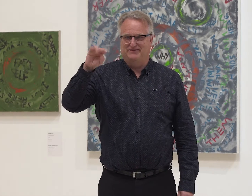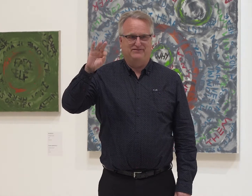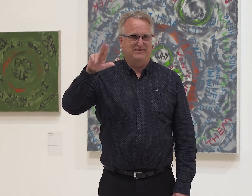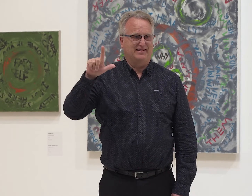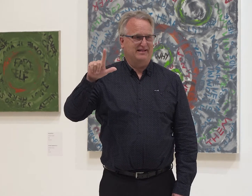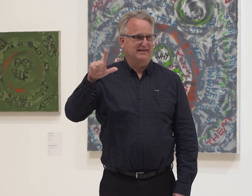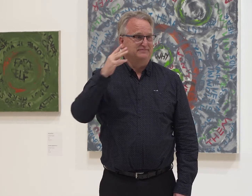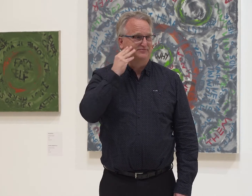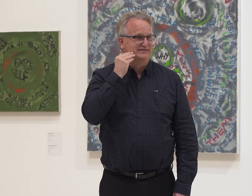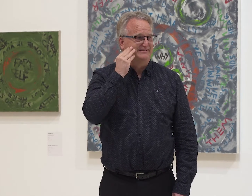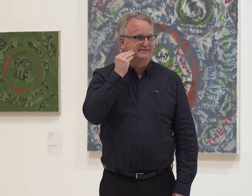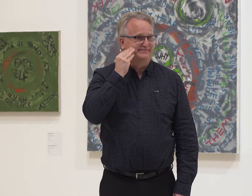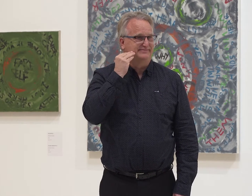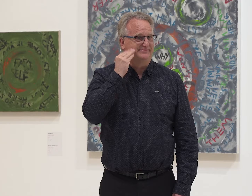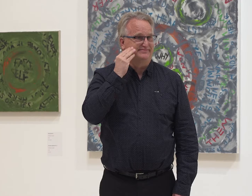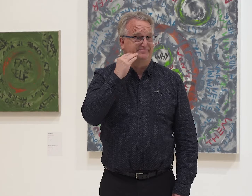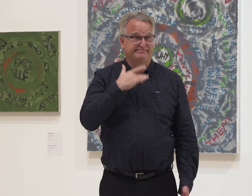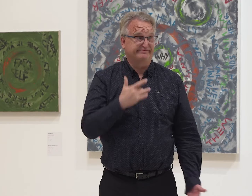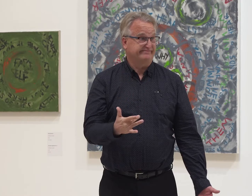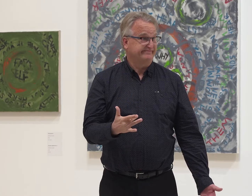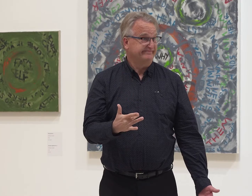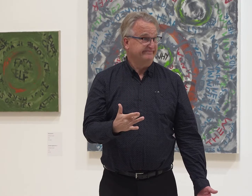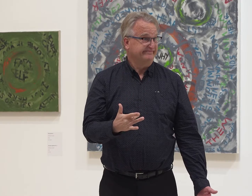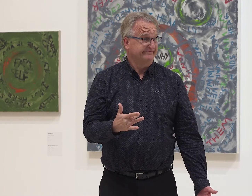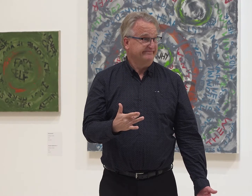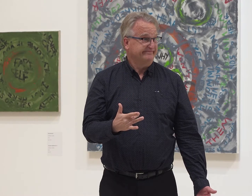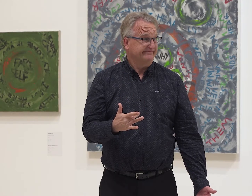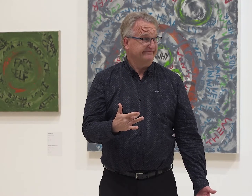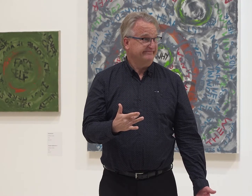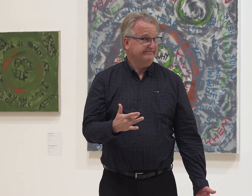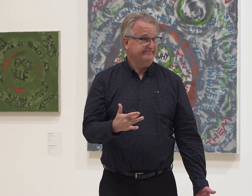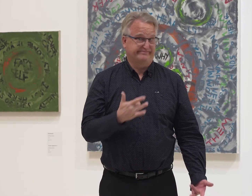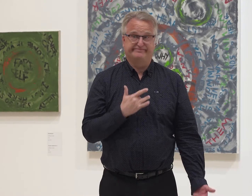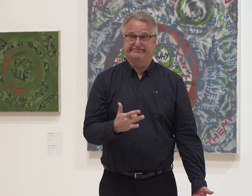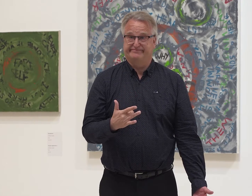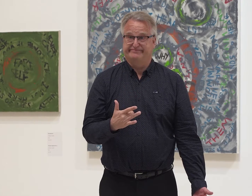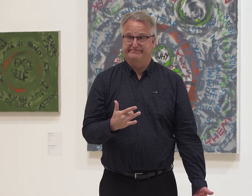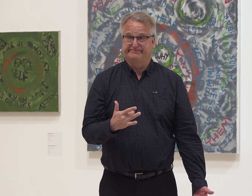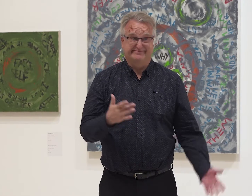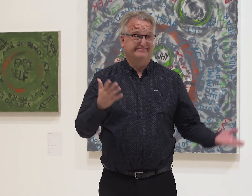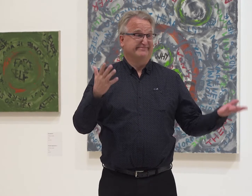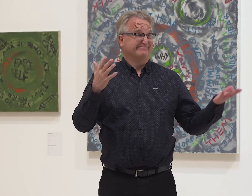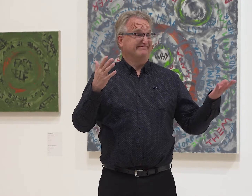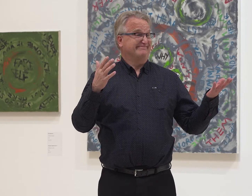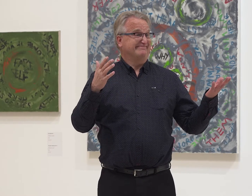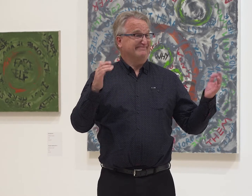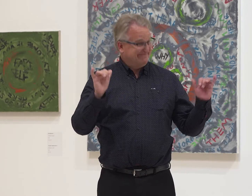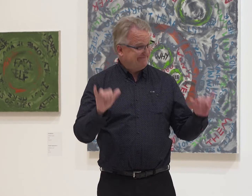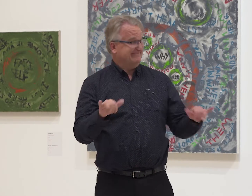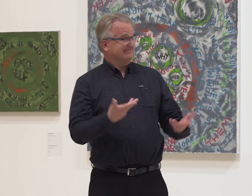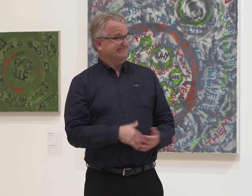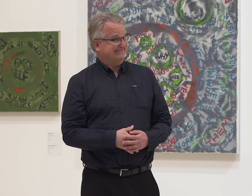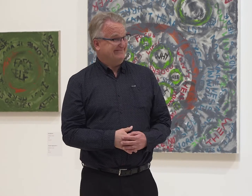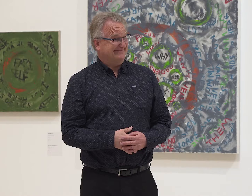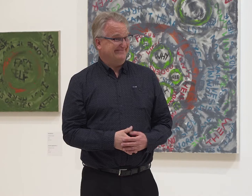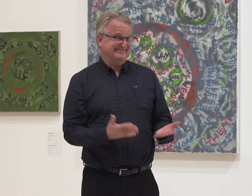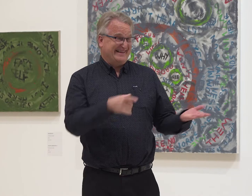And there are some experiences that I have that are quite painful, and I'll have to open up and share those with you.